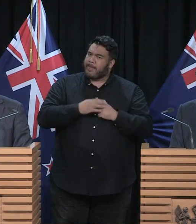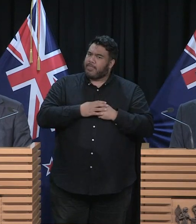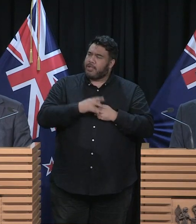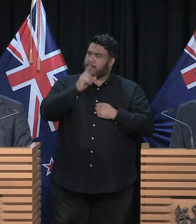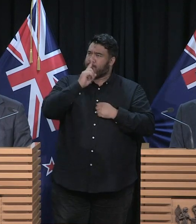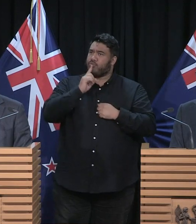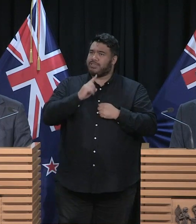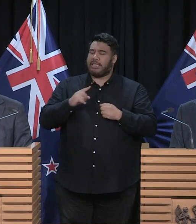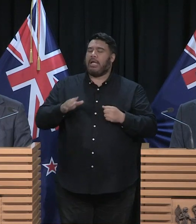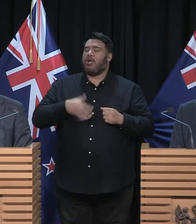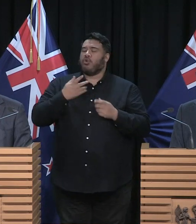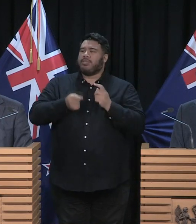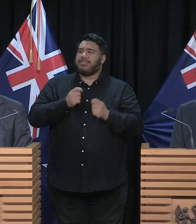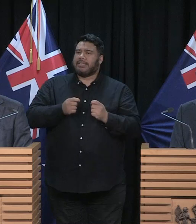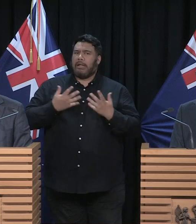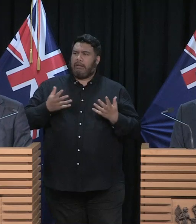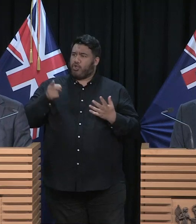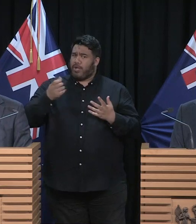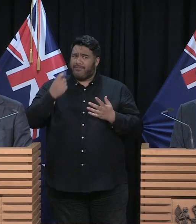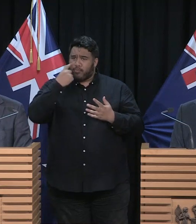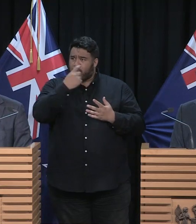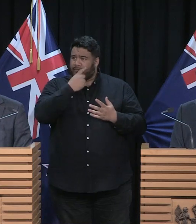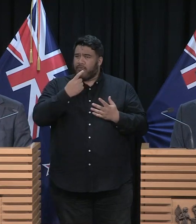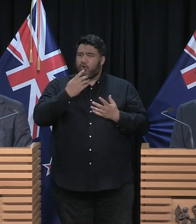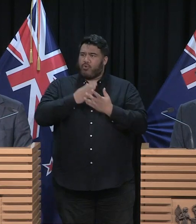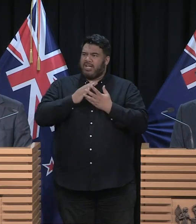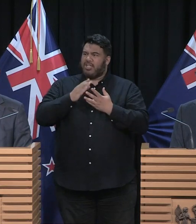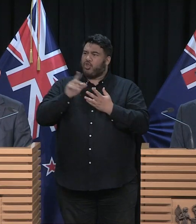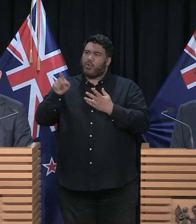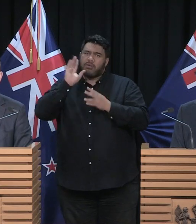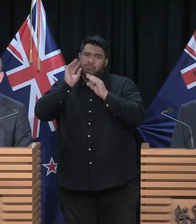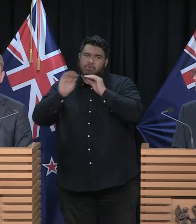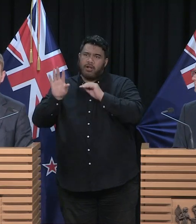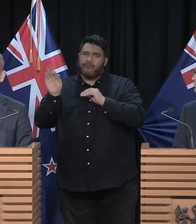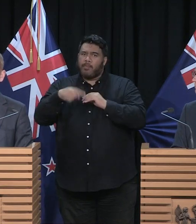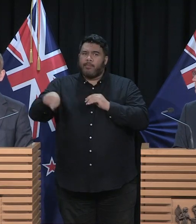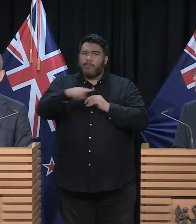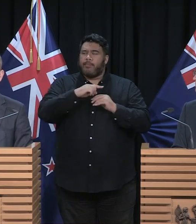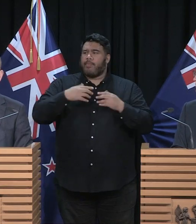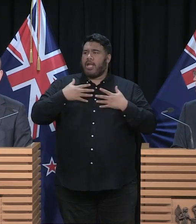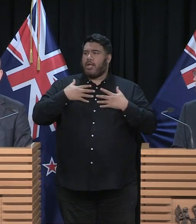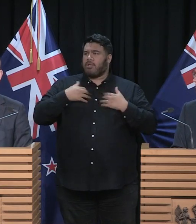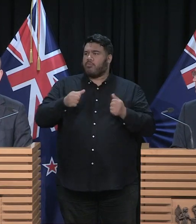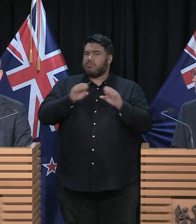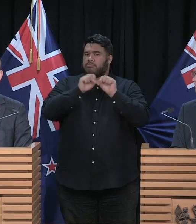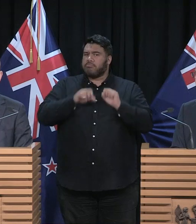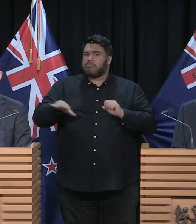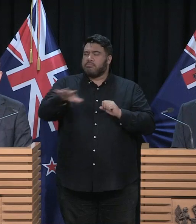Woodhouse? That is what she has said. Of people declining tests,